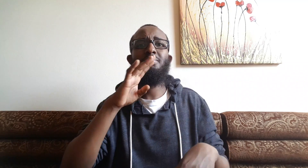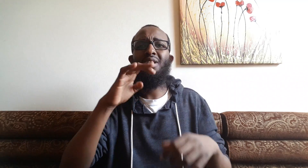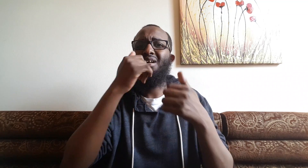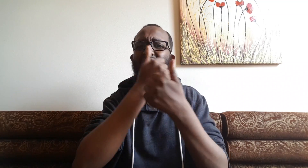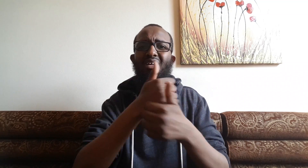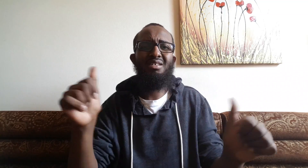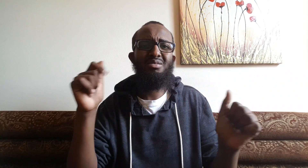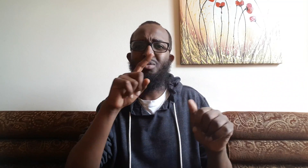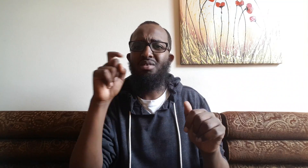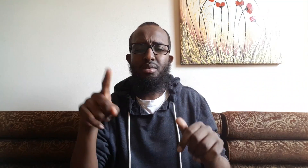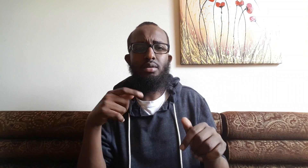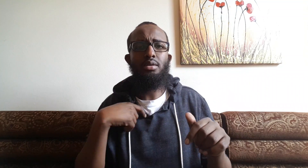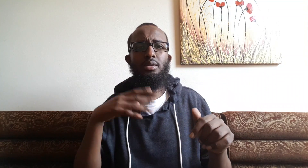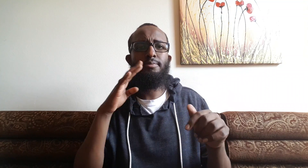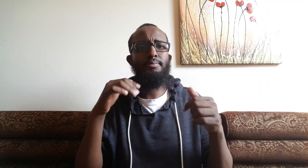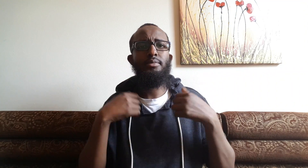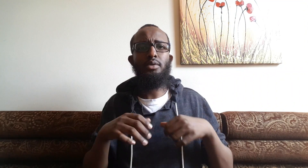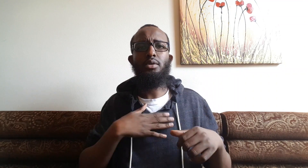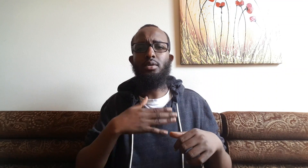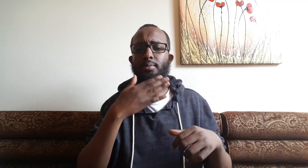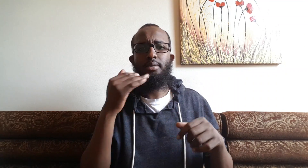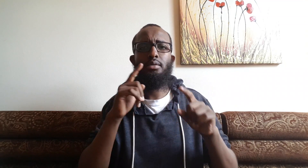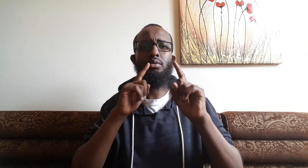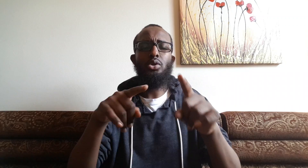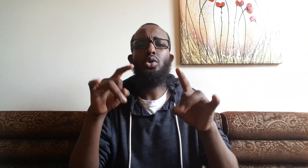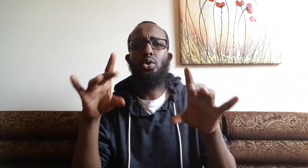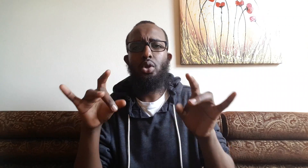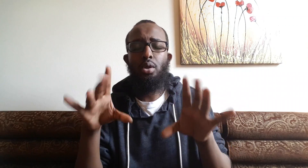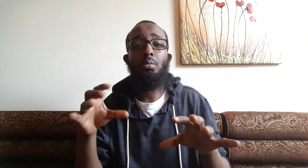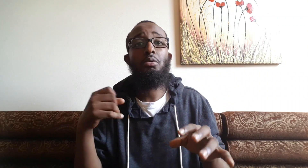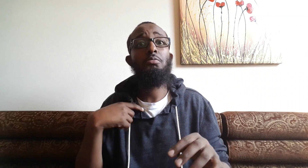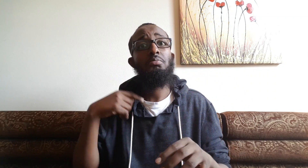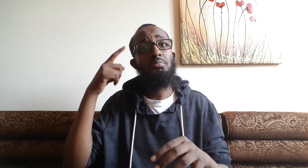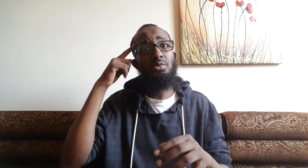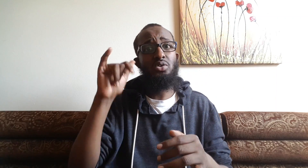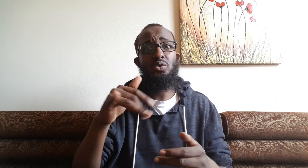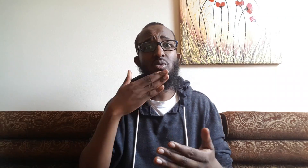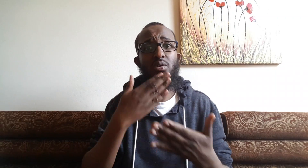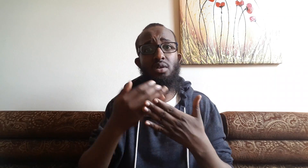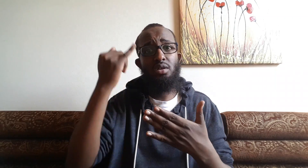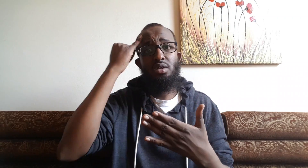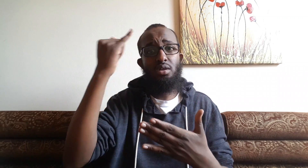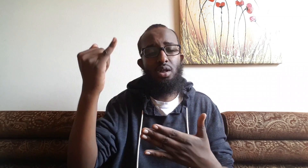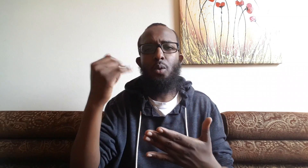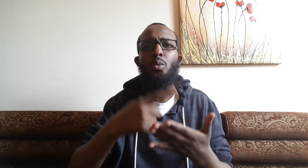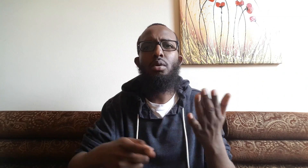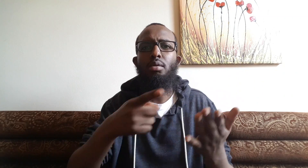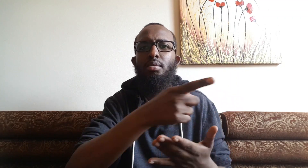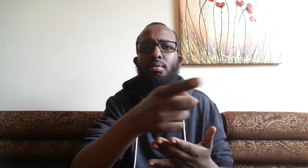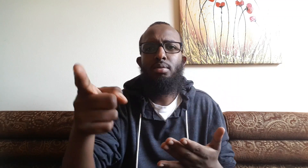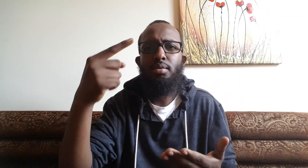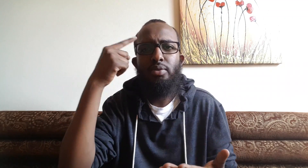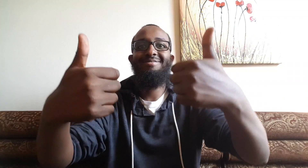I will try my best to answer, insha' Allah. I think its an awesome idea, what do you guys think?